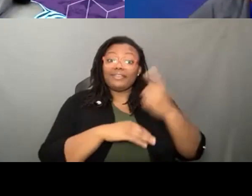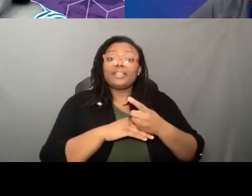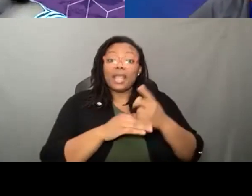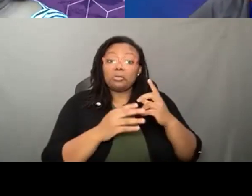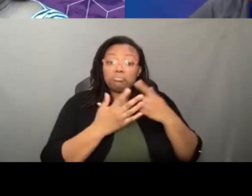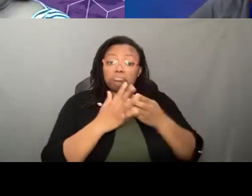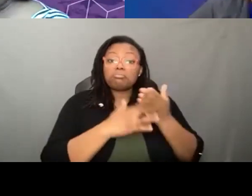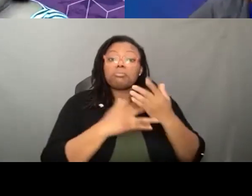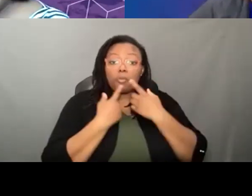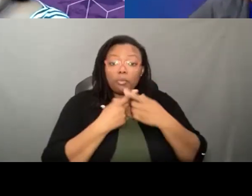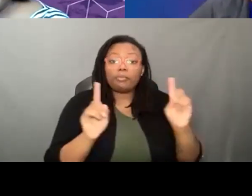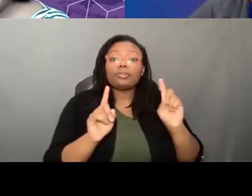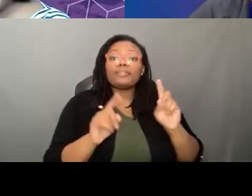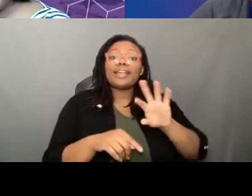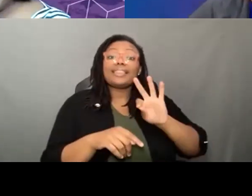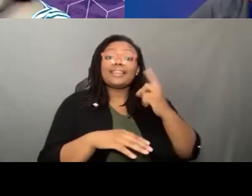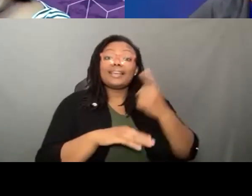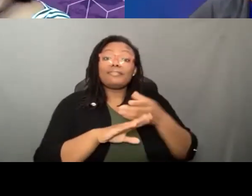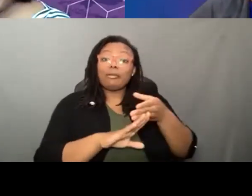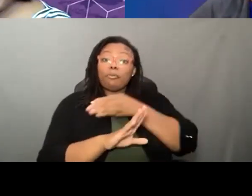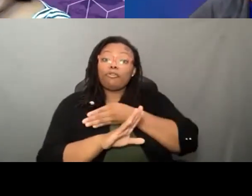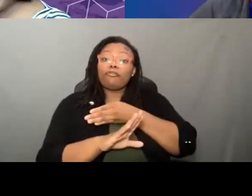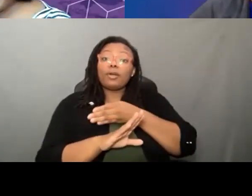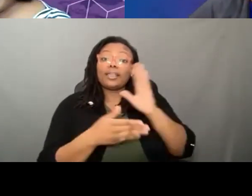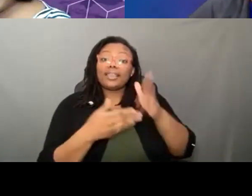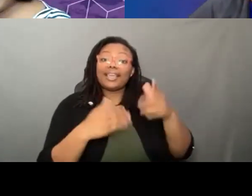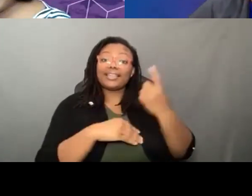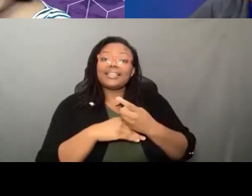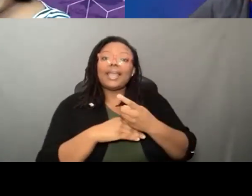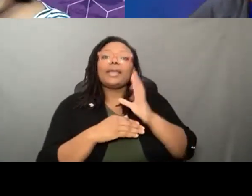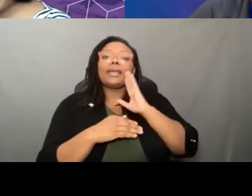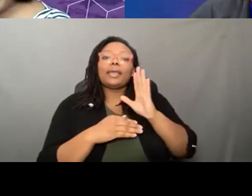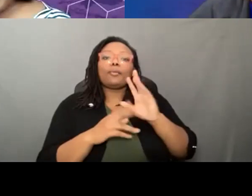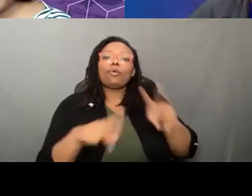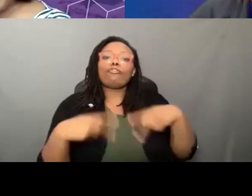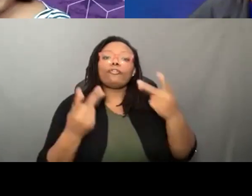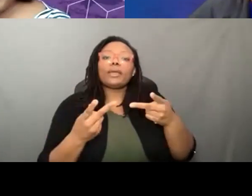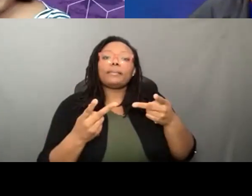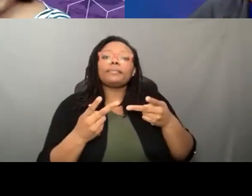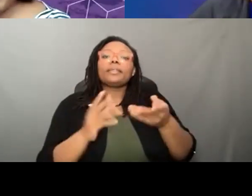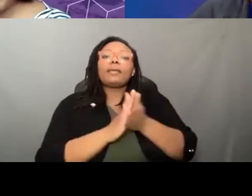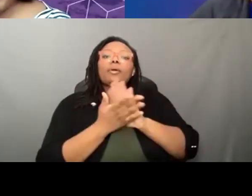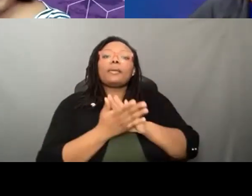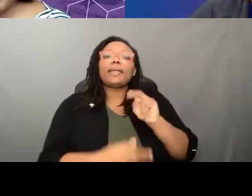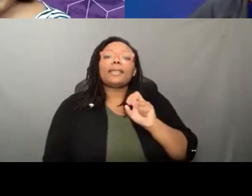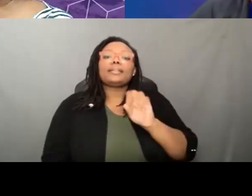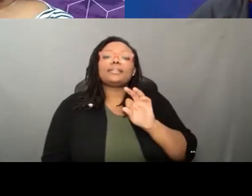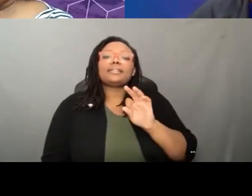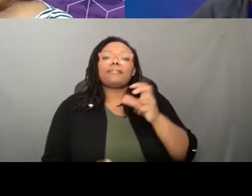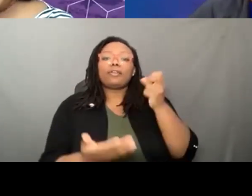If you come in the ninth day before the end date, it's going to flip it. And it's going to create an NSF-approved, no-cost extension.